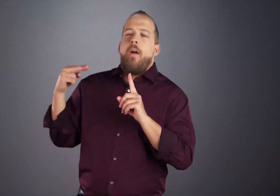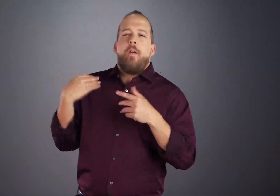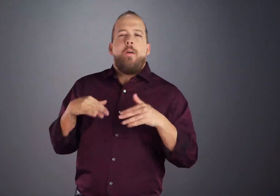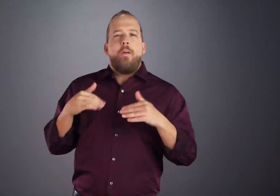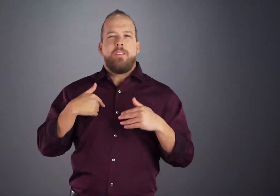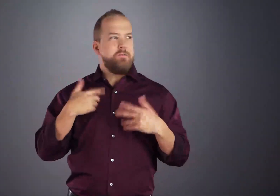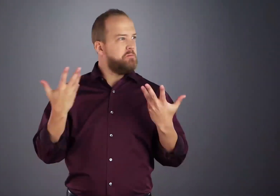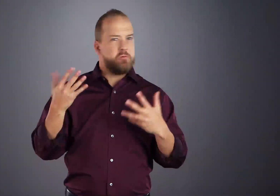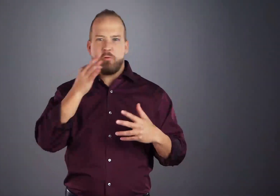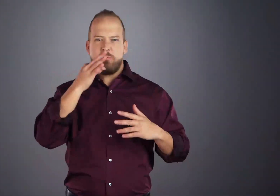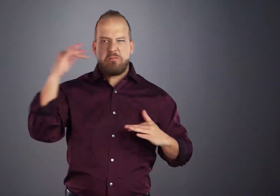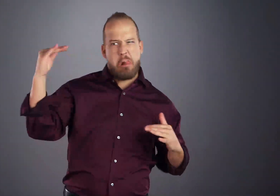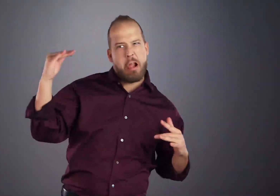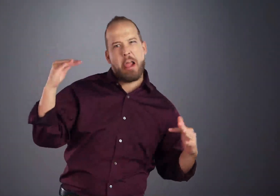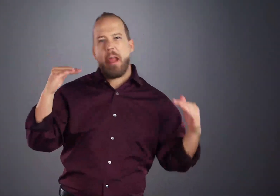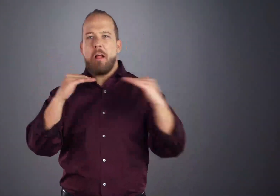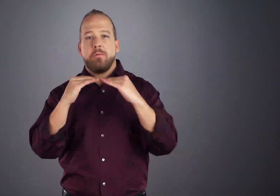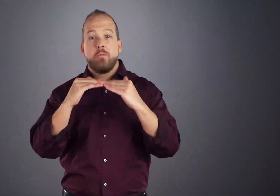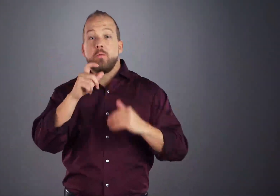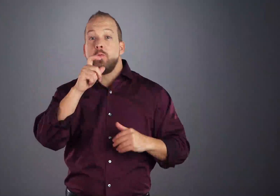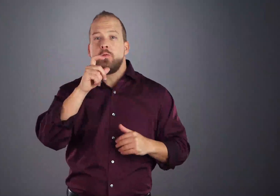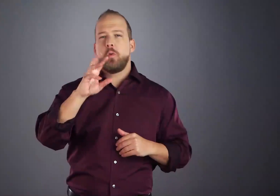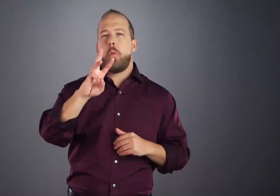overtake Walter Hagen.